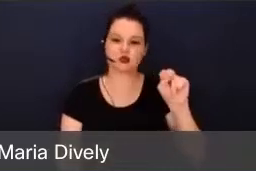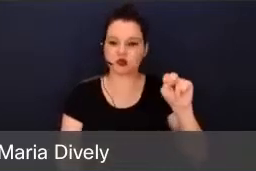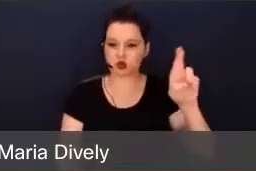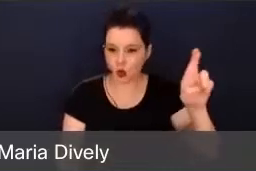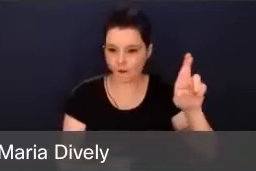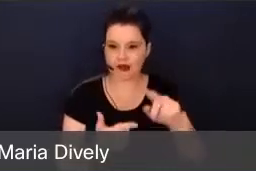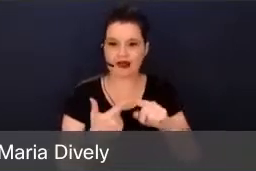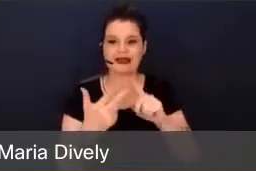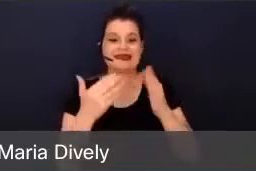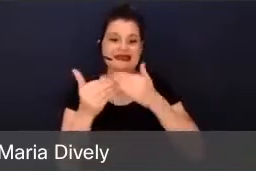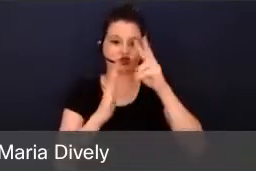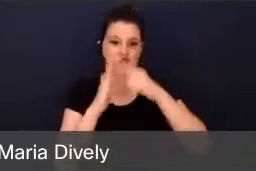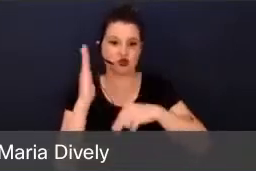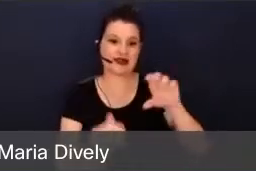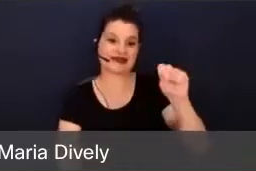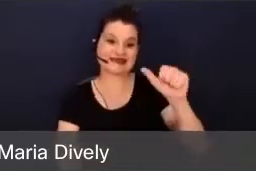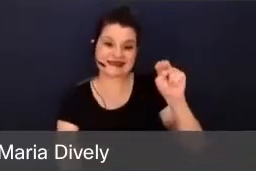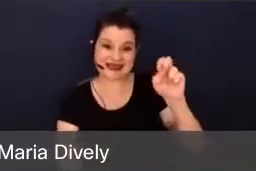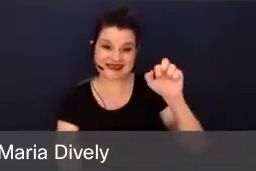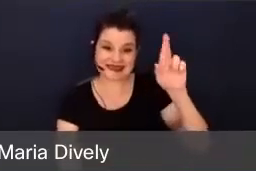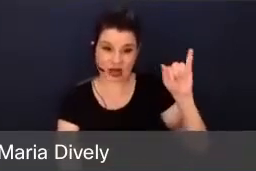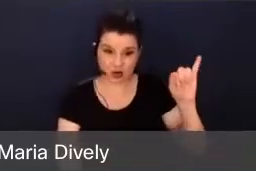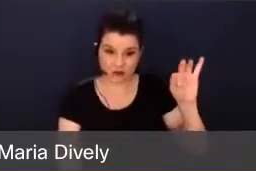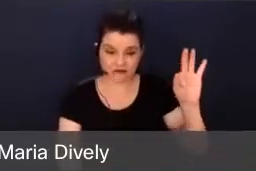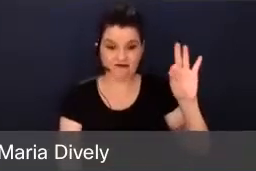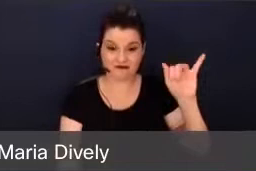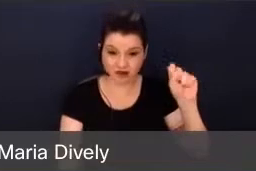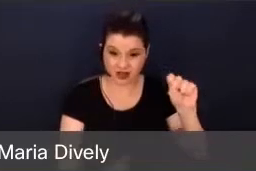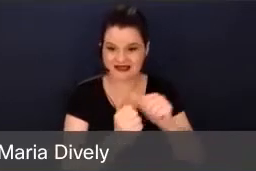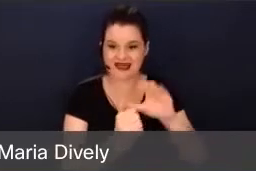um, easier to read sans serif fonts like Calibri on the screen.